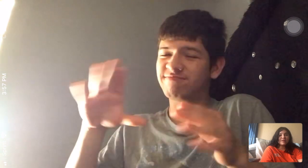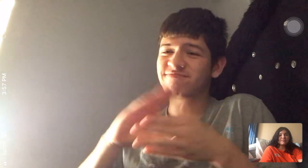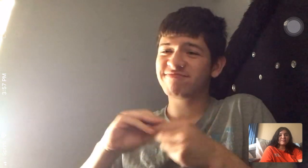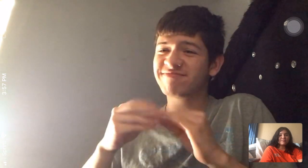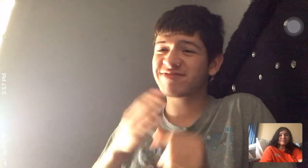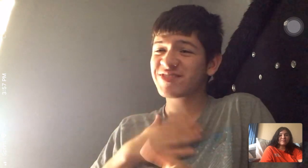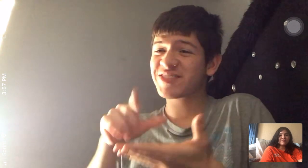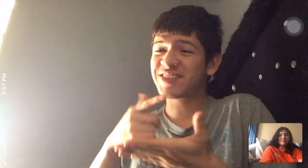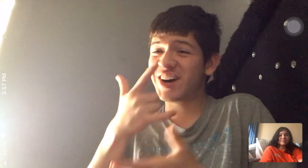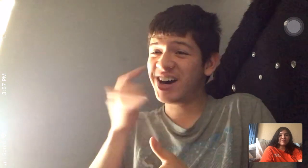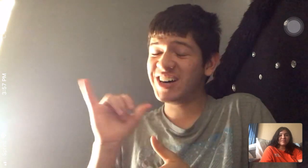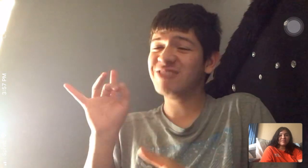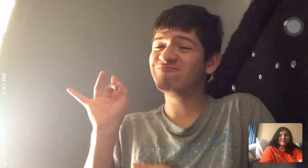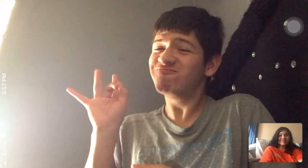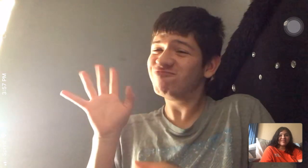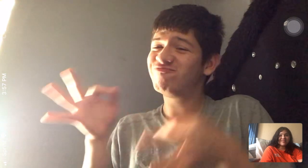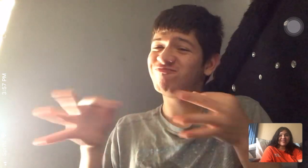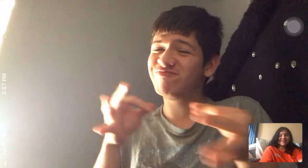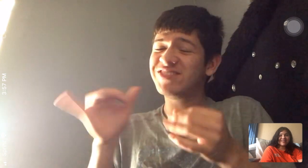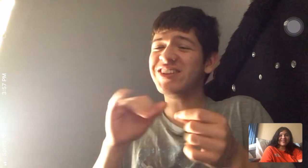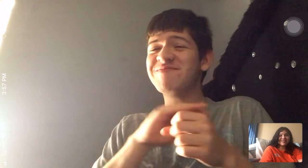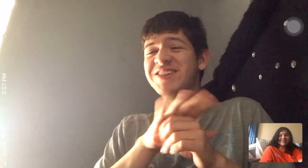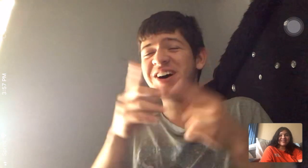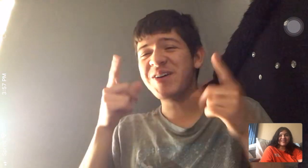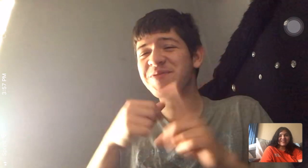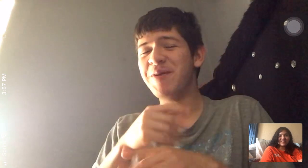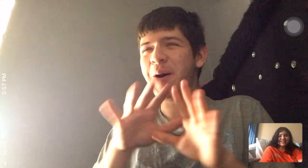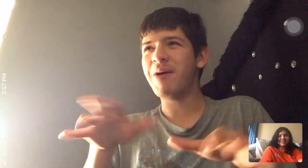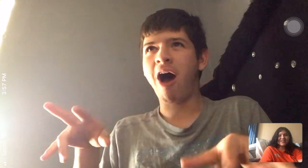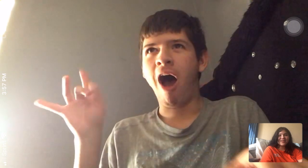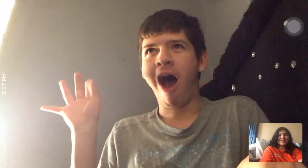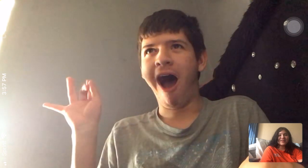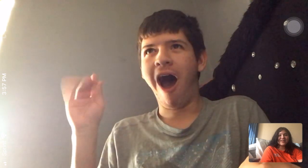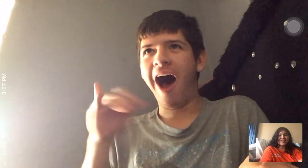we will be telling the story, explaining what our graduation looks like amid the coronavirus pandemic.